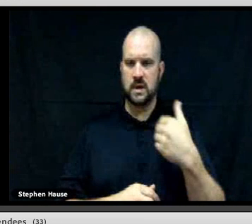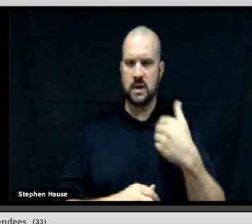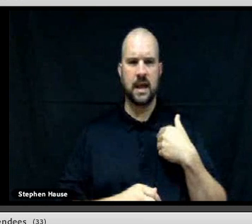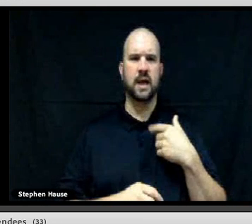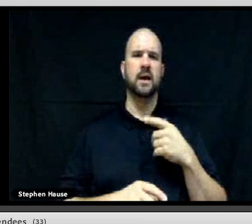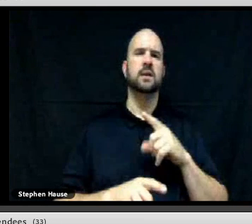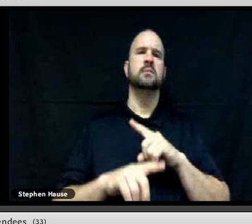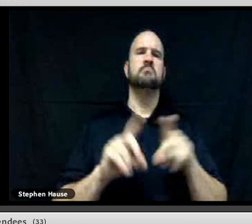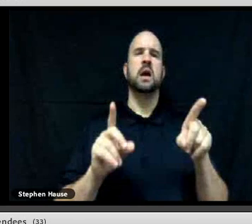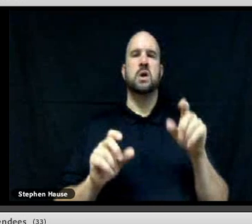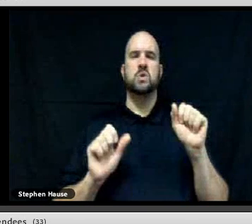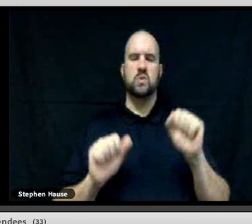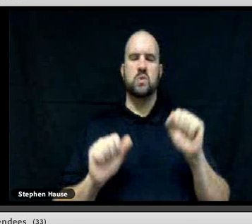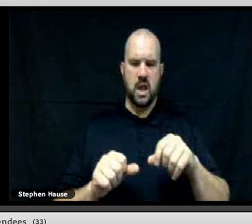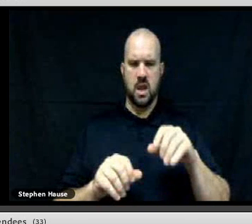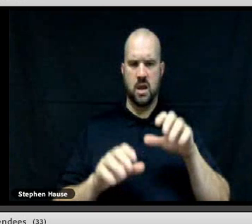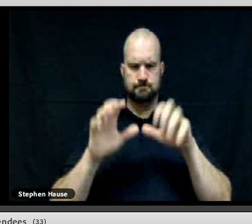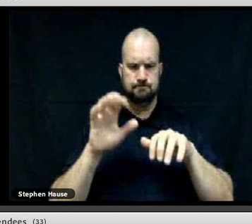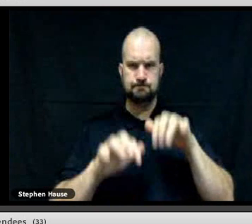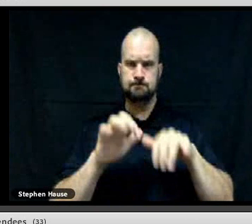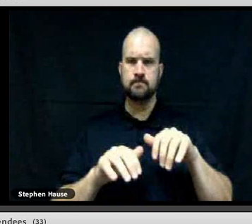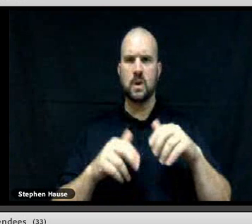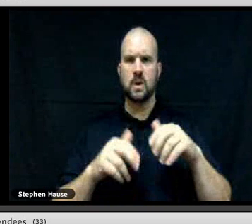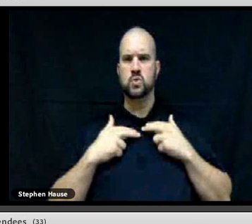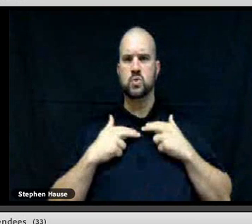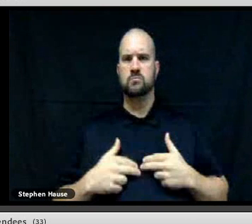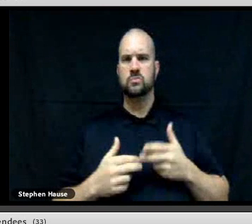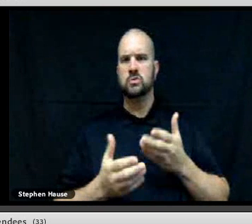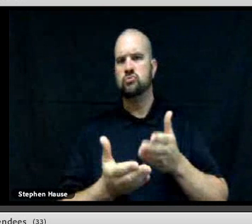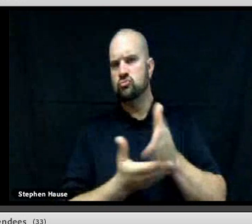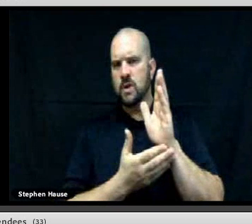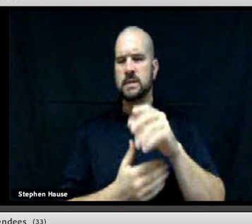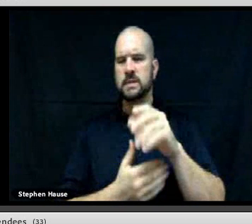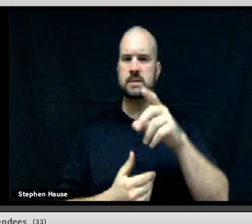and find, um, our content along with the content of other people